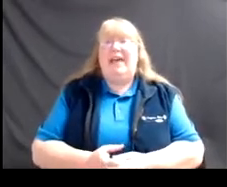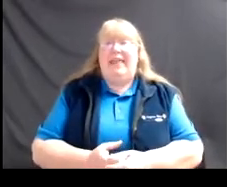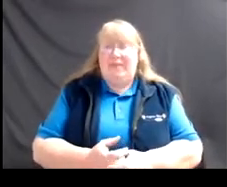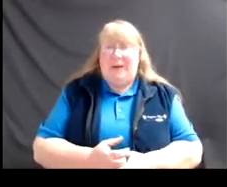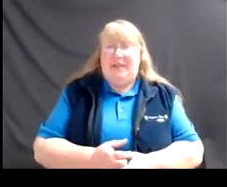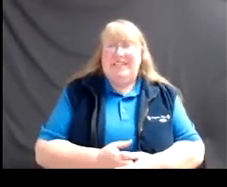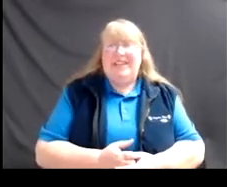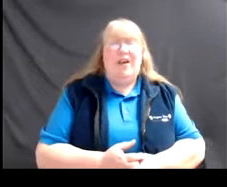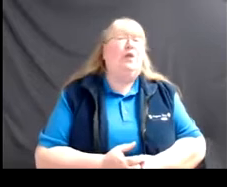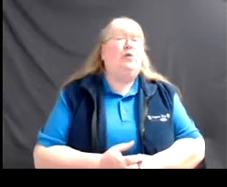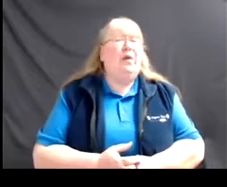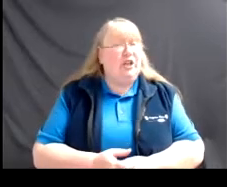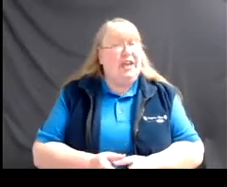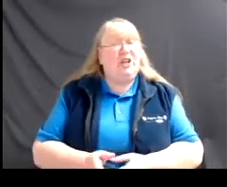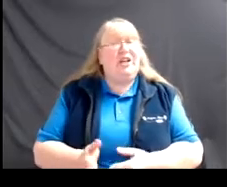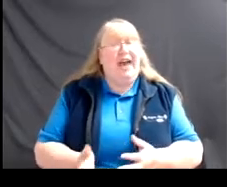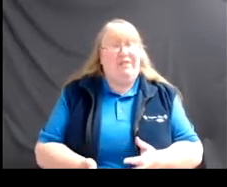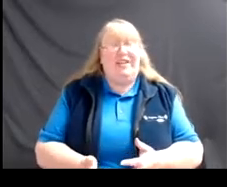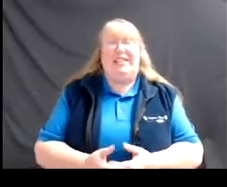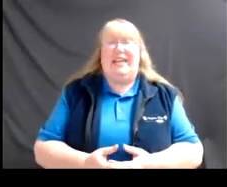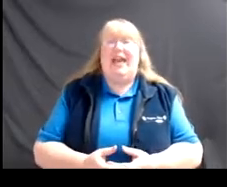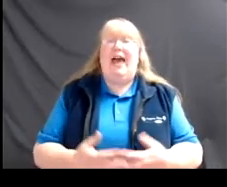and their families through education, advocacy,